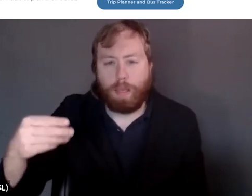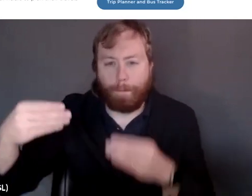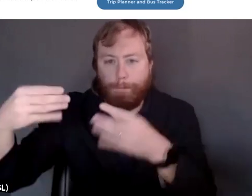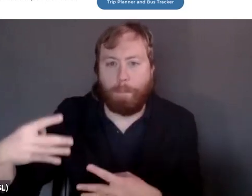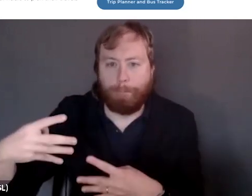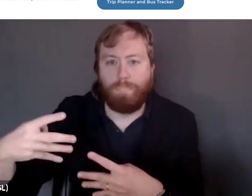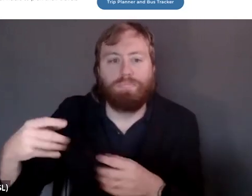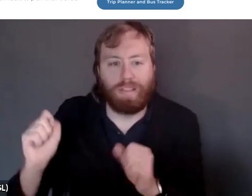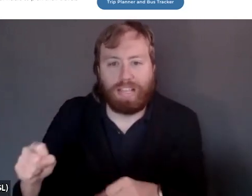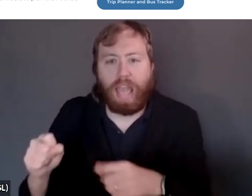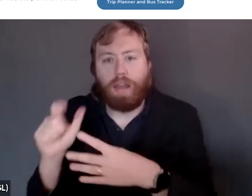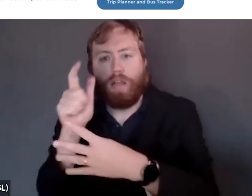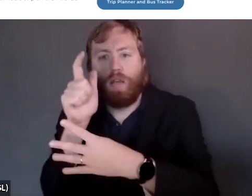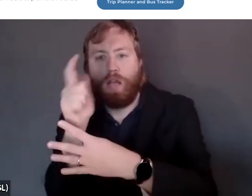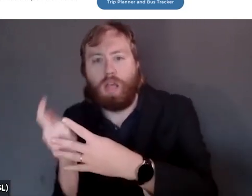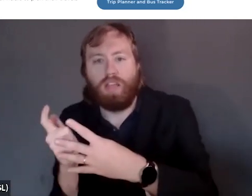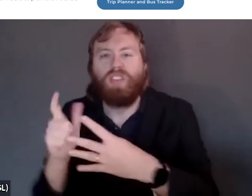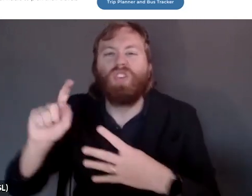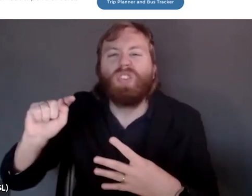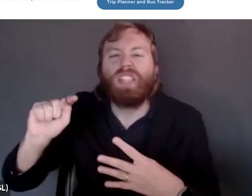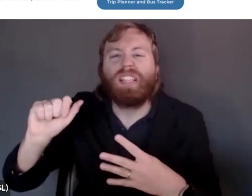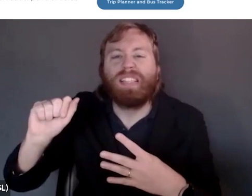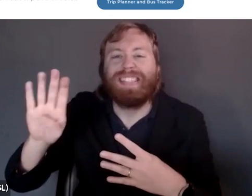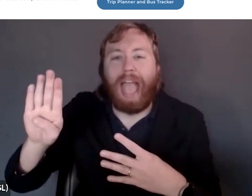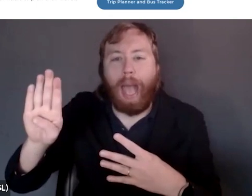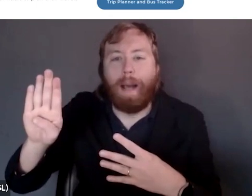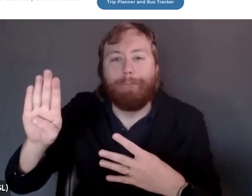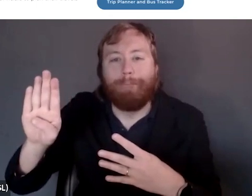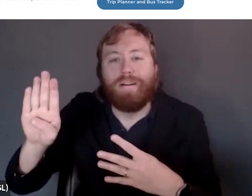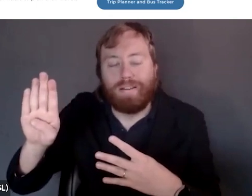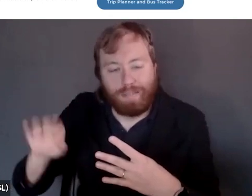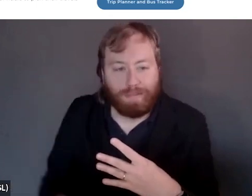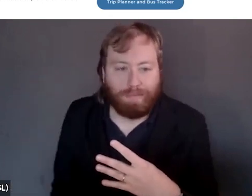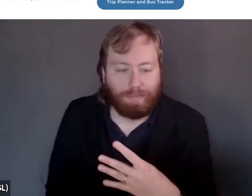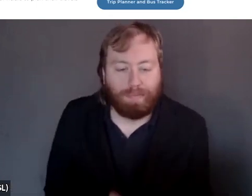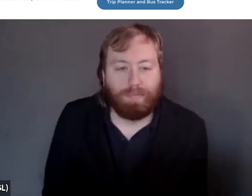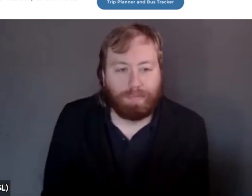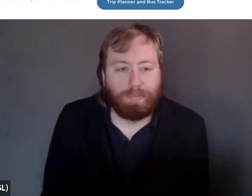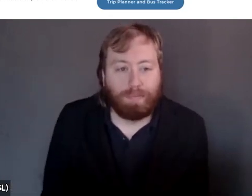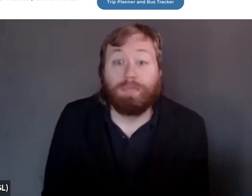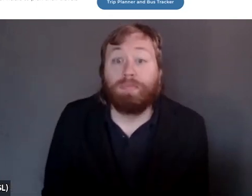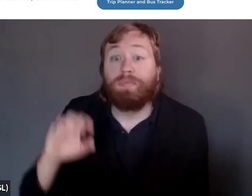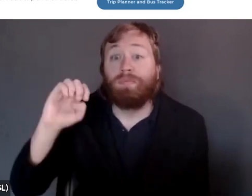and some other ways as well, but those are some of the key ones. When I press the escape key, that should close that